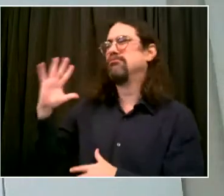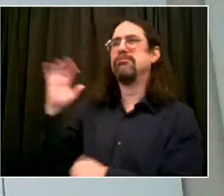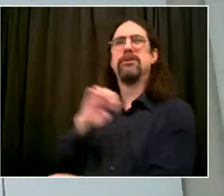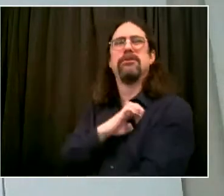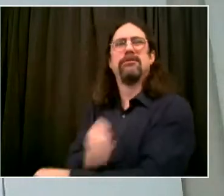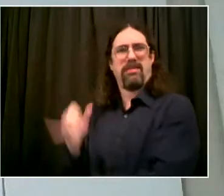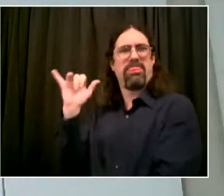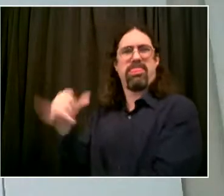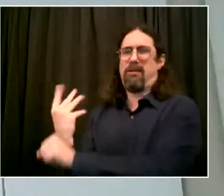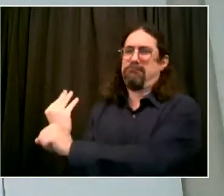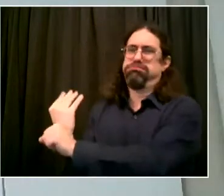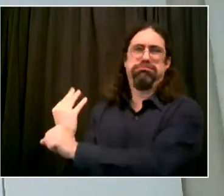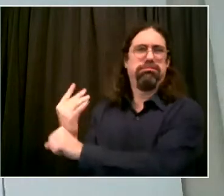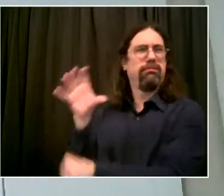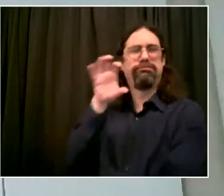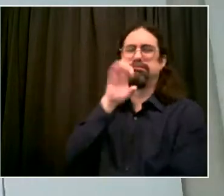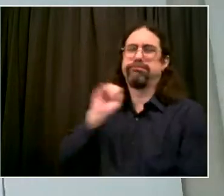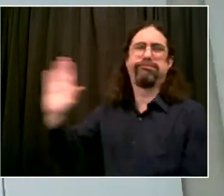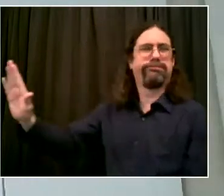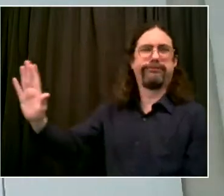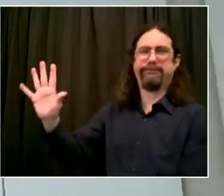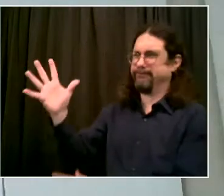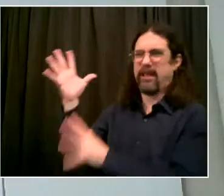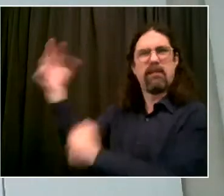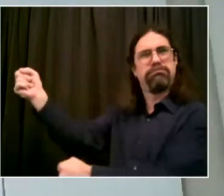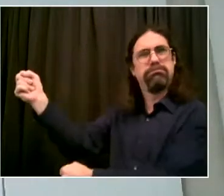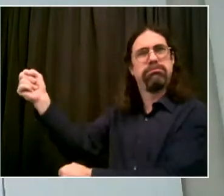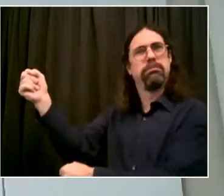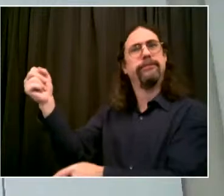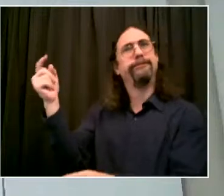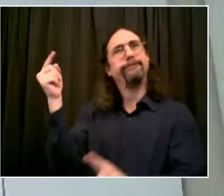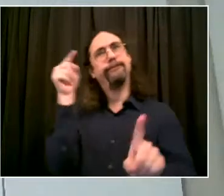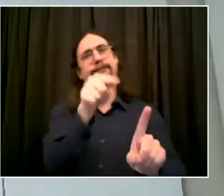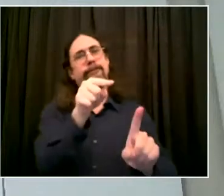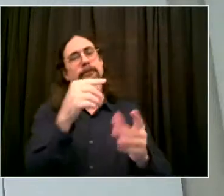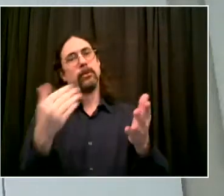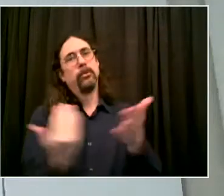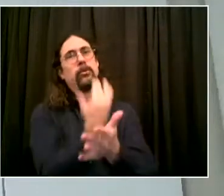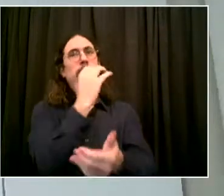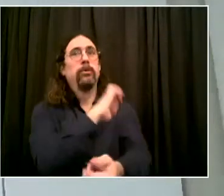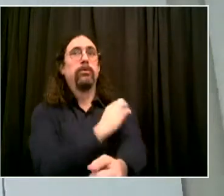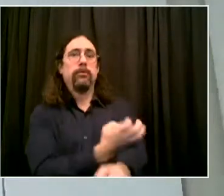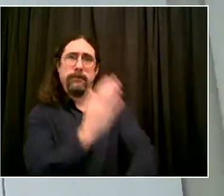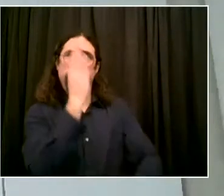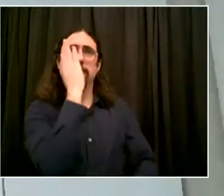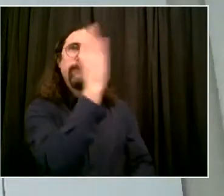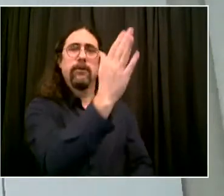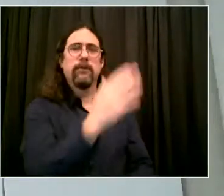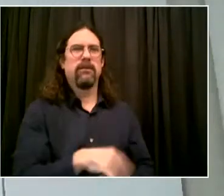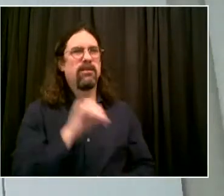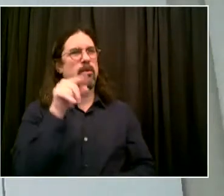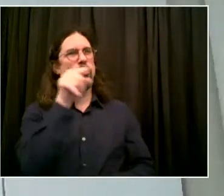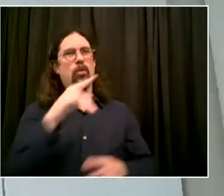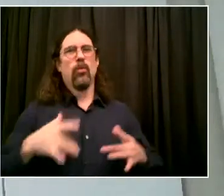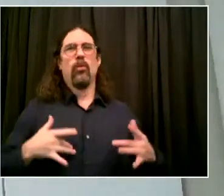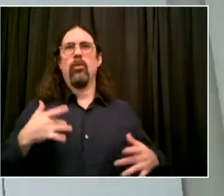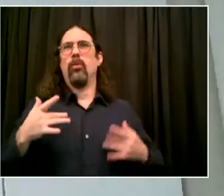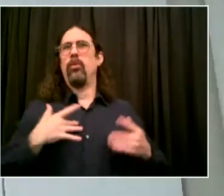NOT DIVESTING FROM. WE ALL HAVE A RESPONSIBILITY TO PURSUE